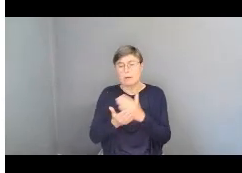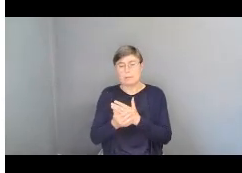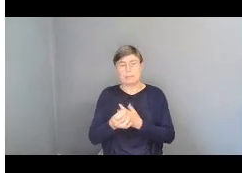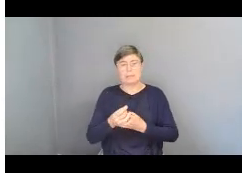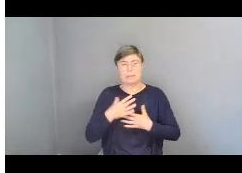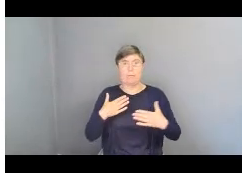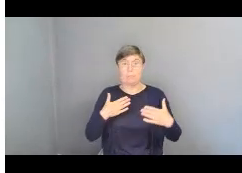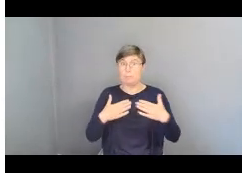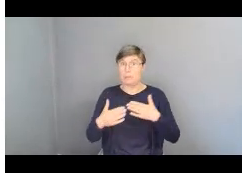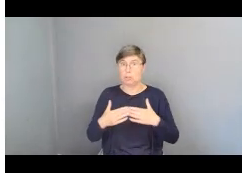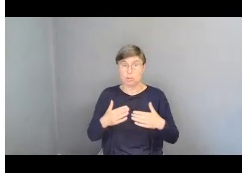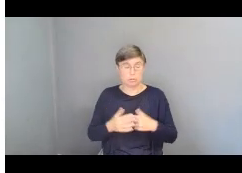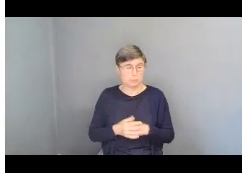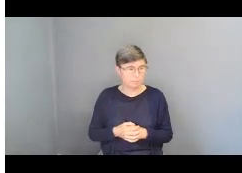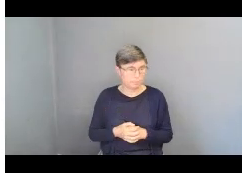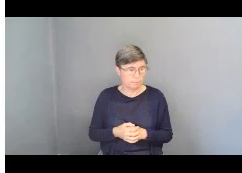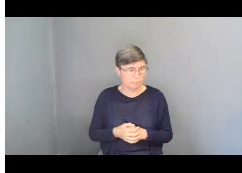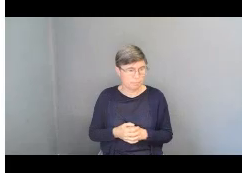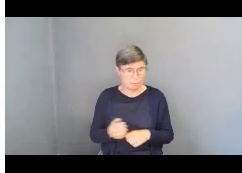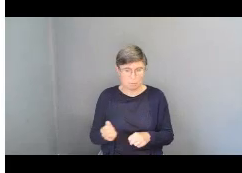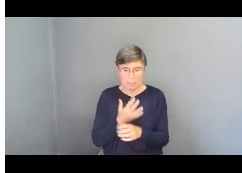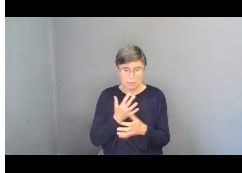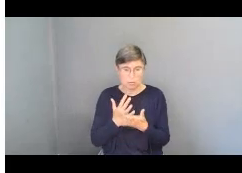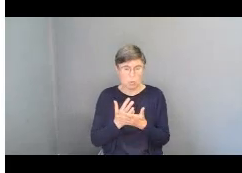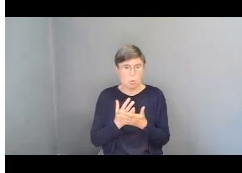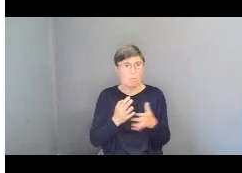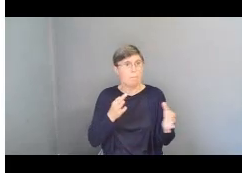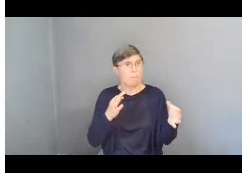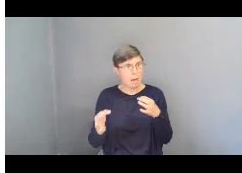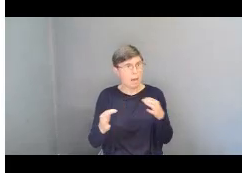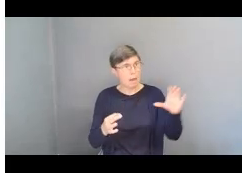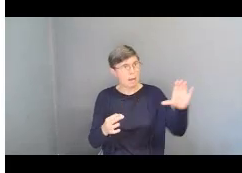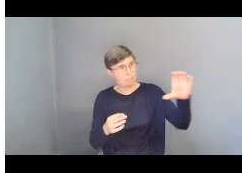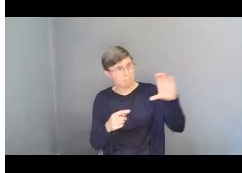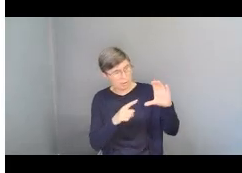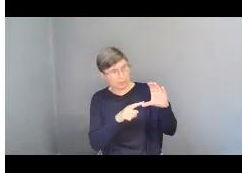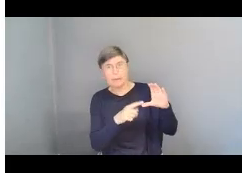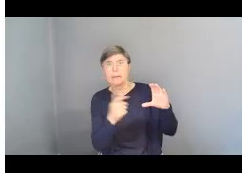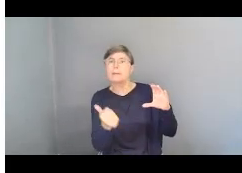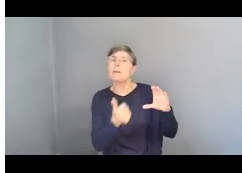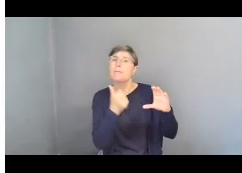They have enough funds in the relevant funding component amount